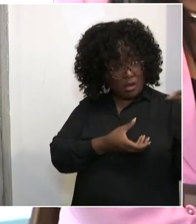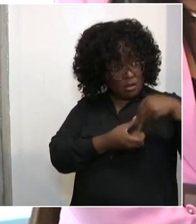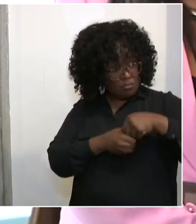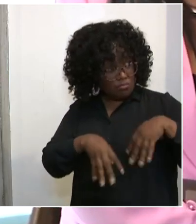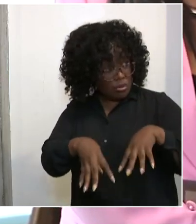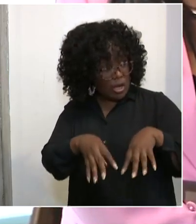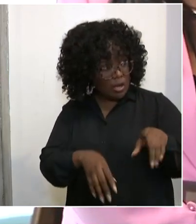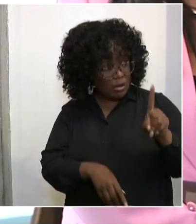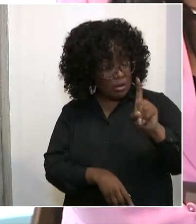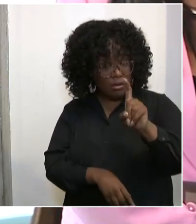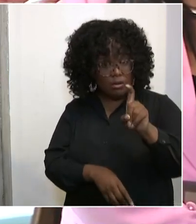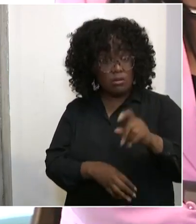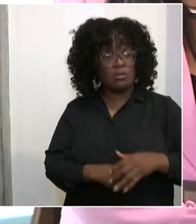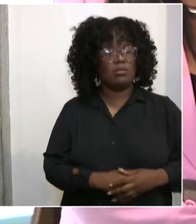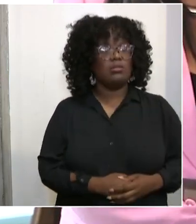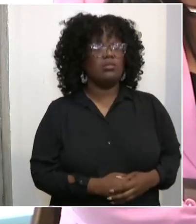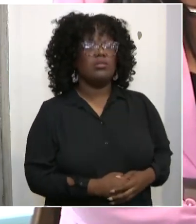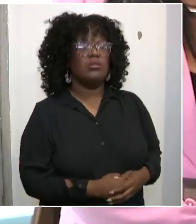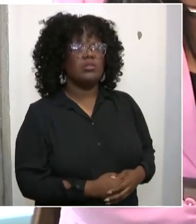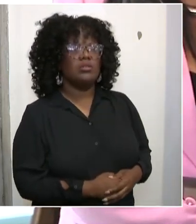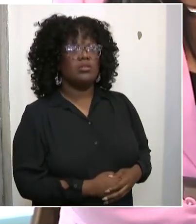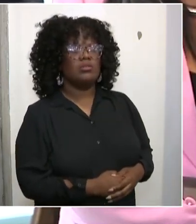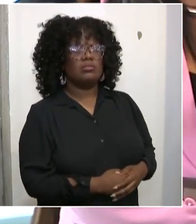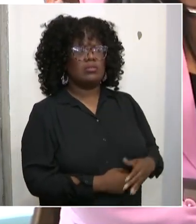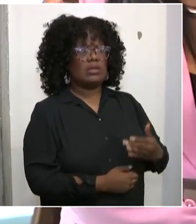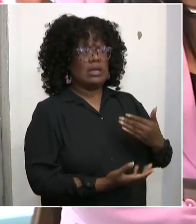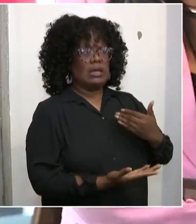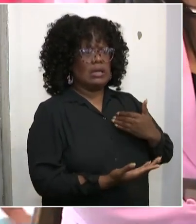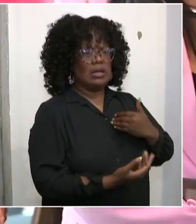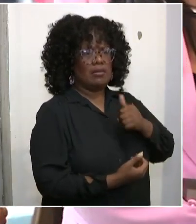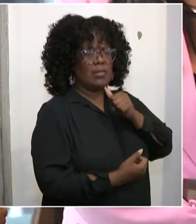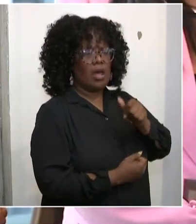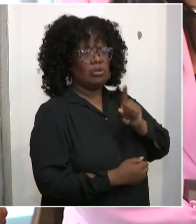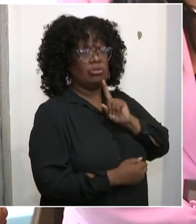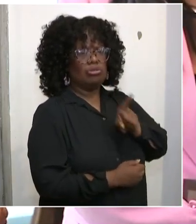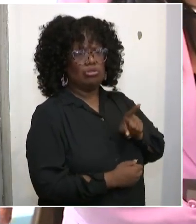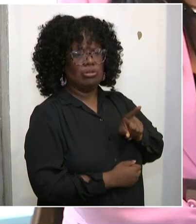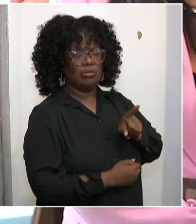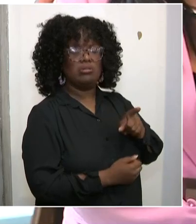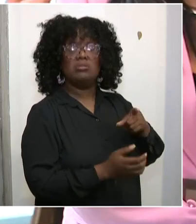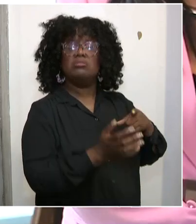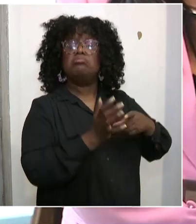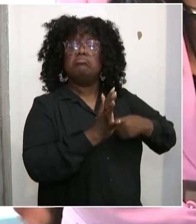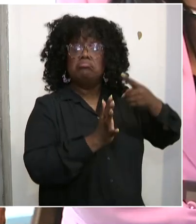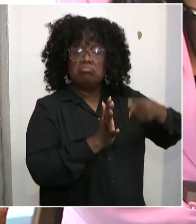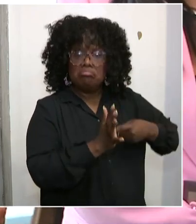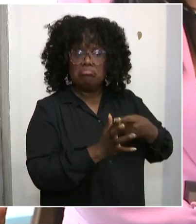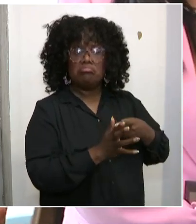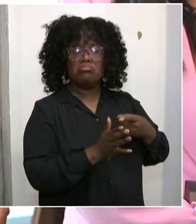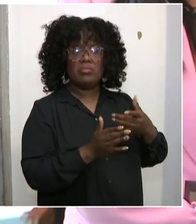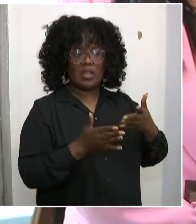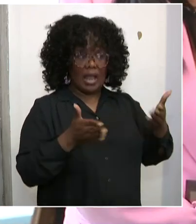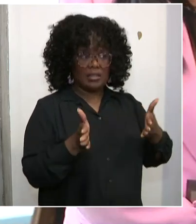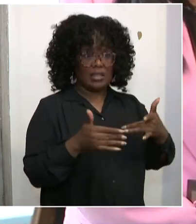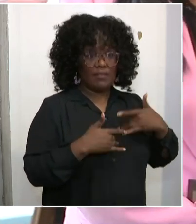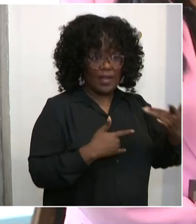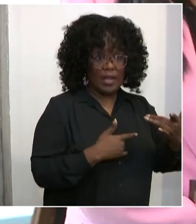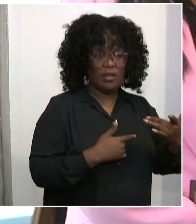and you know, we sometimes use events in preparation for other events like last year we tested the parade